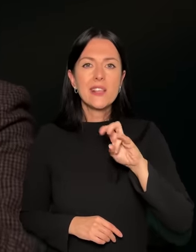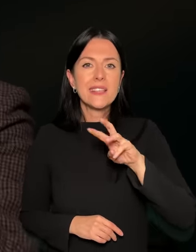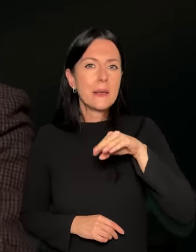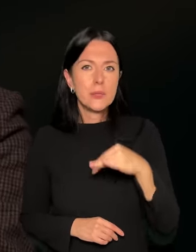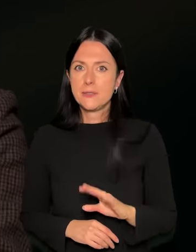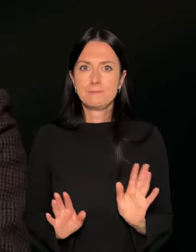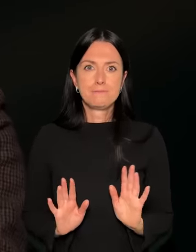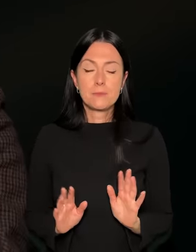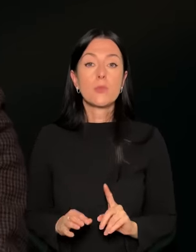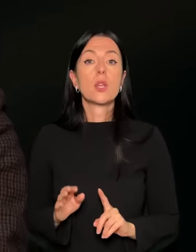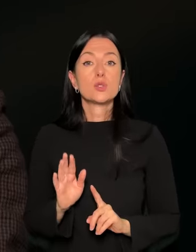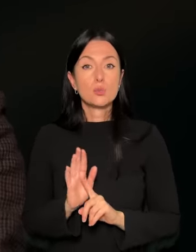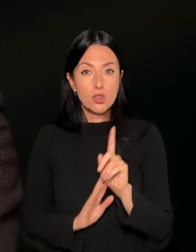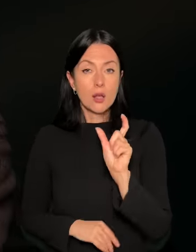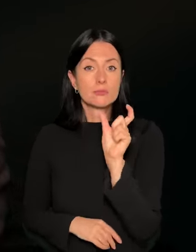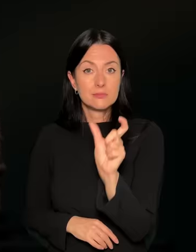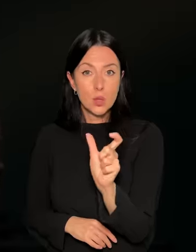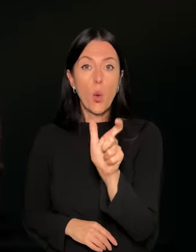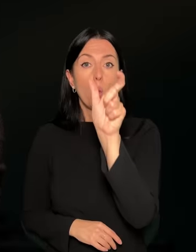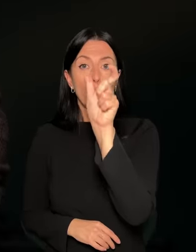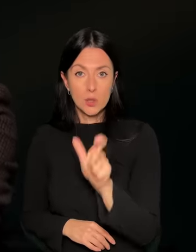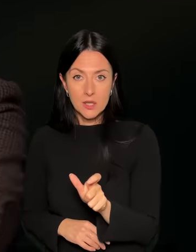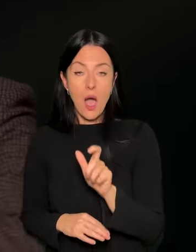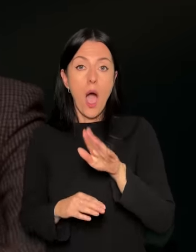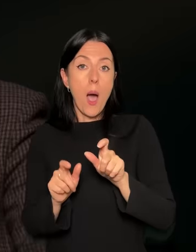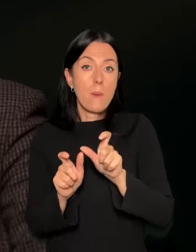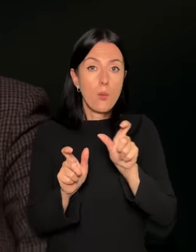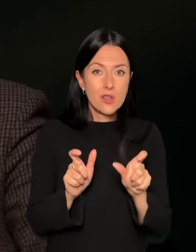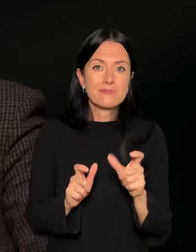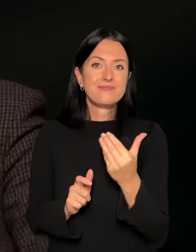First, it's about the person, and then we acknowledge their disability.